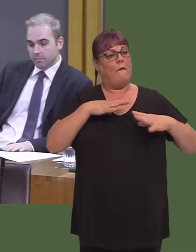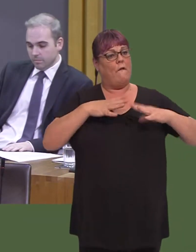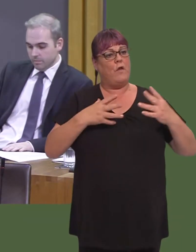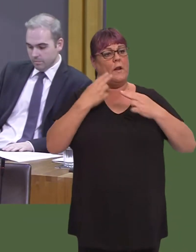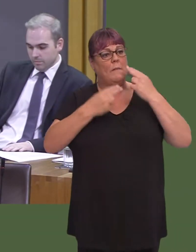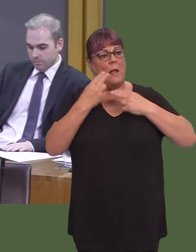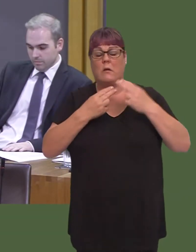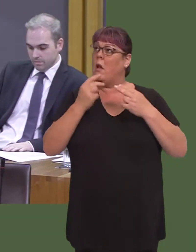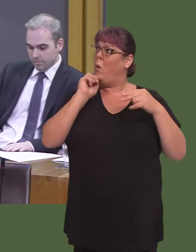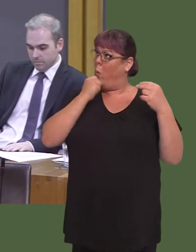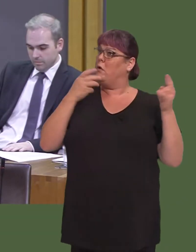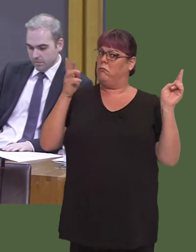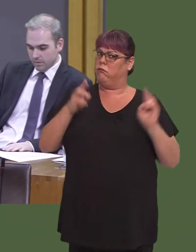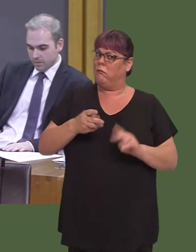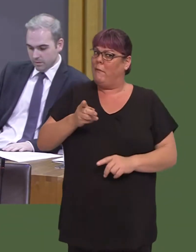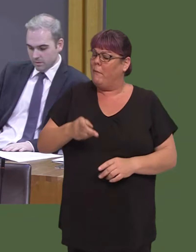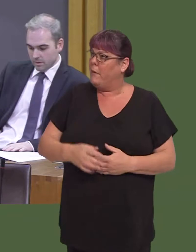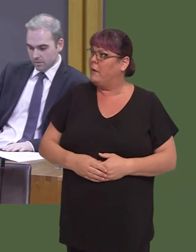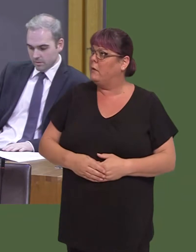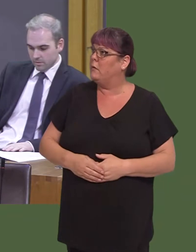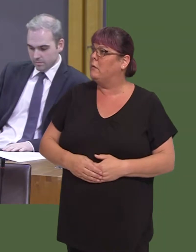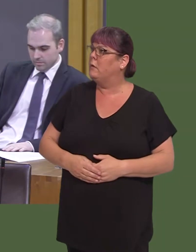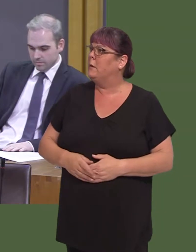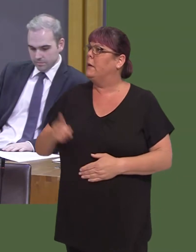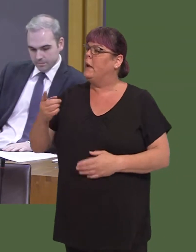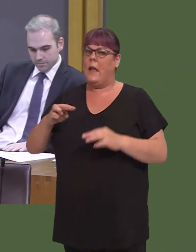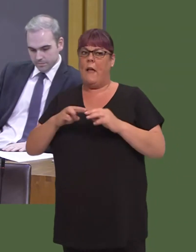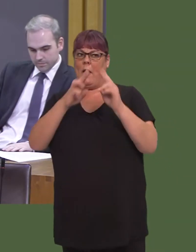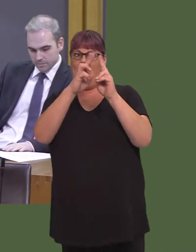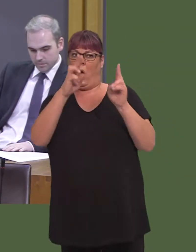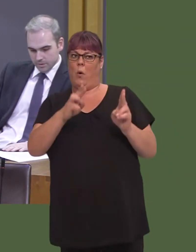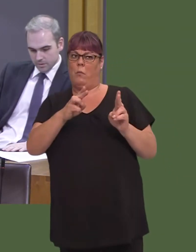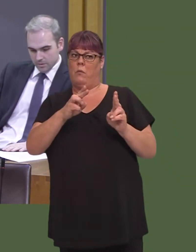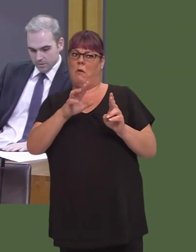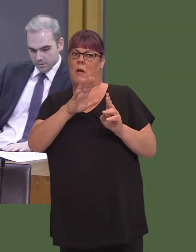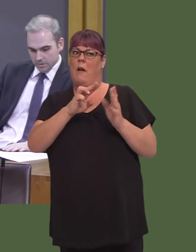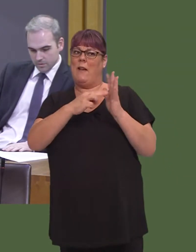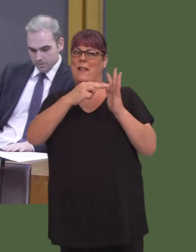see a valuable role for the Public Accounts Committee in doing that. Now, your own backbenchers, of course, have an important role to play, a crucial role to play, in scrutinising organisations